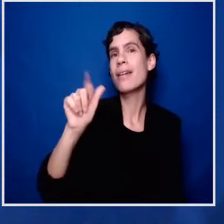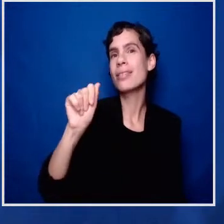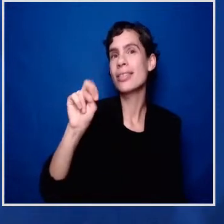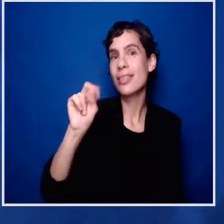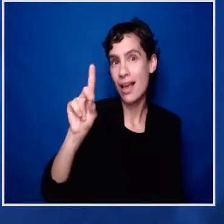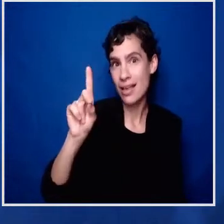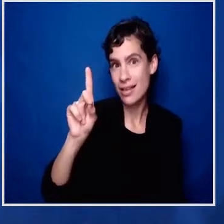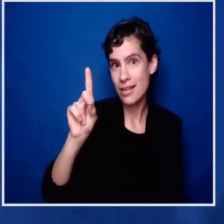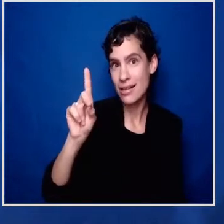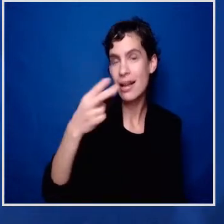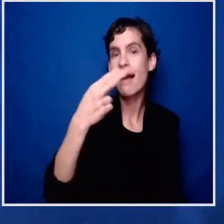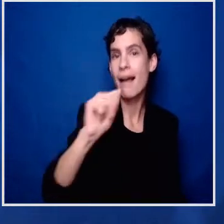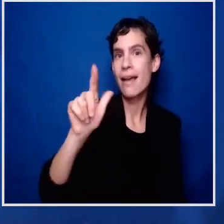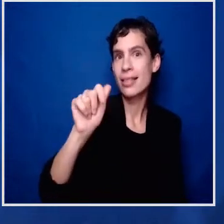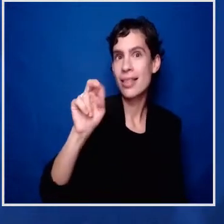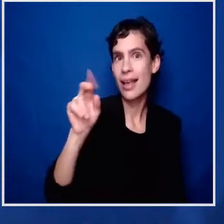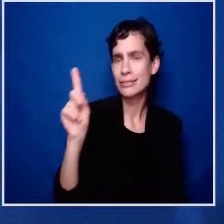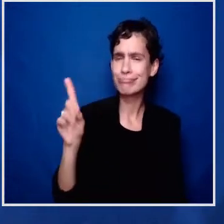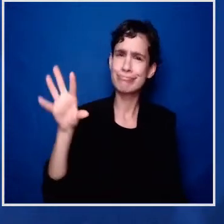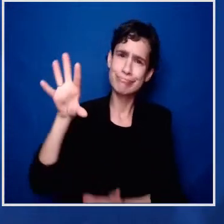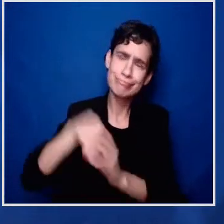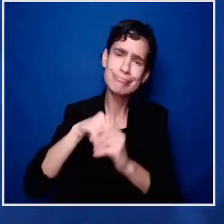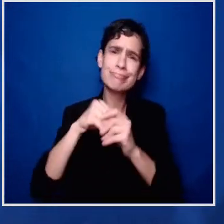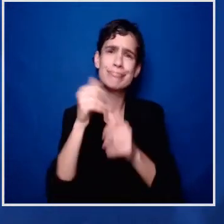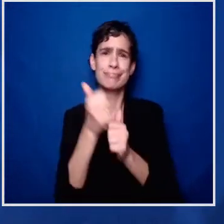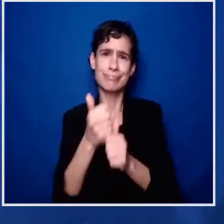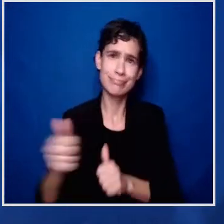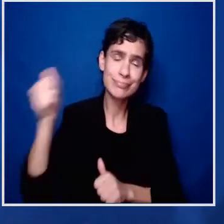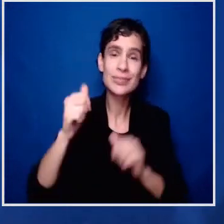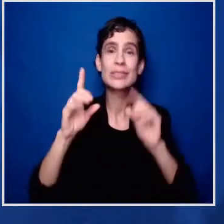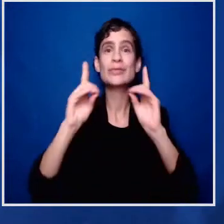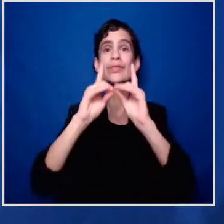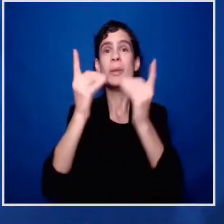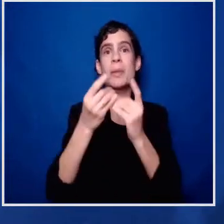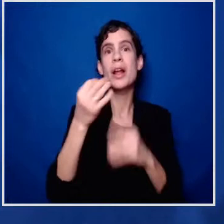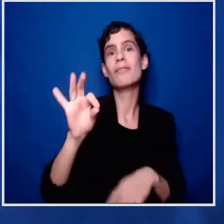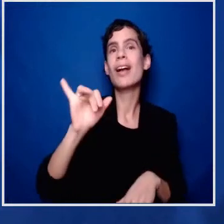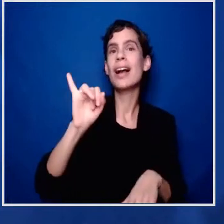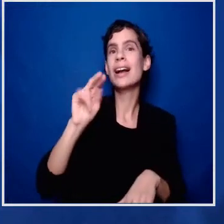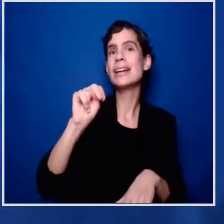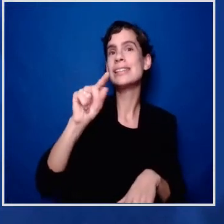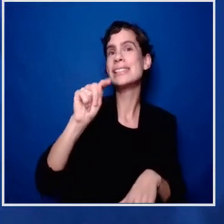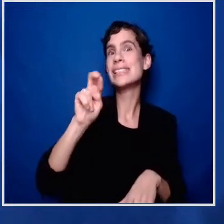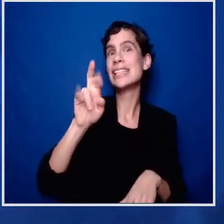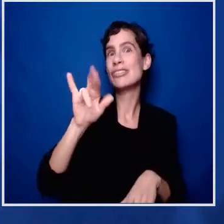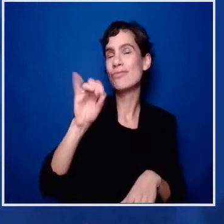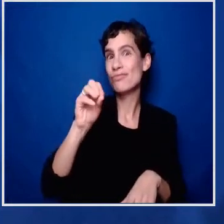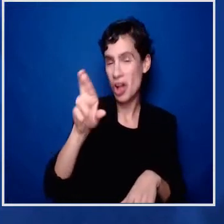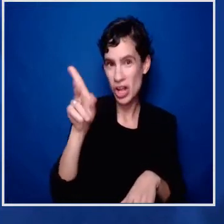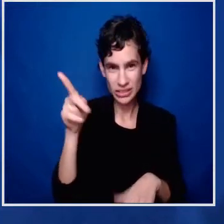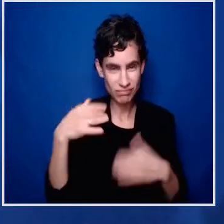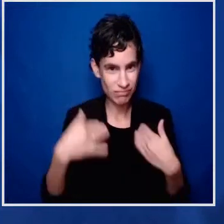INTERIOR. MS. HOLLAND, OR SECRETARY HOLLAND, WILL BE THE FIRST